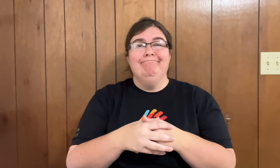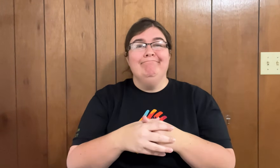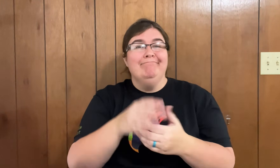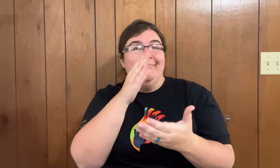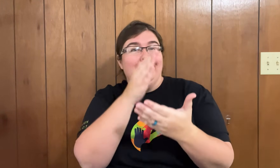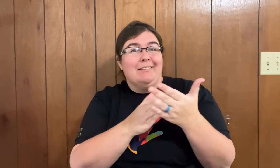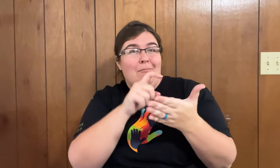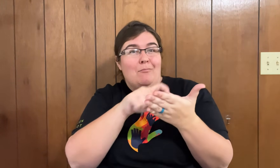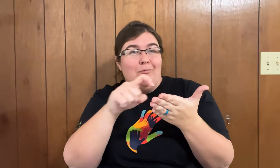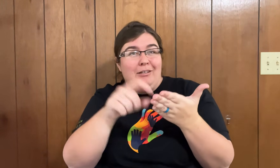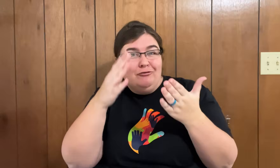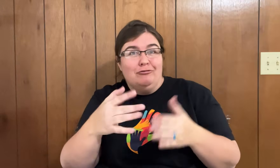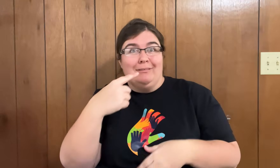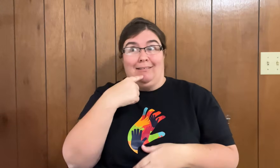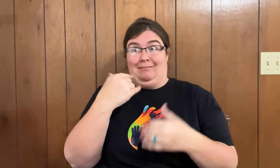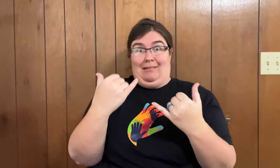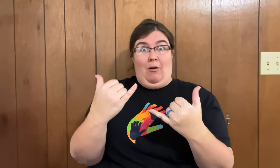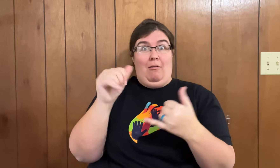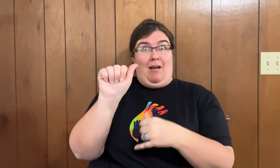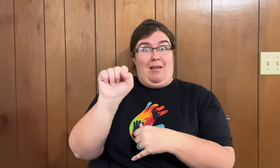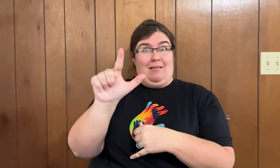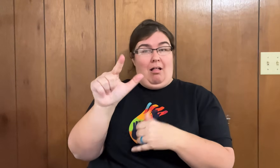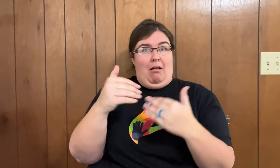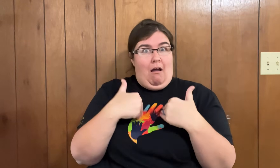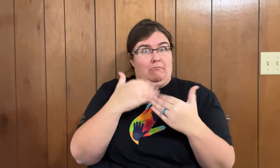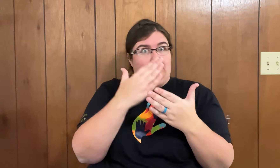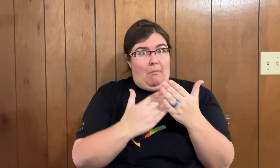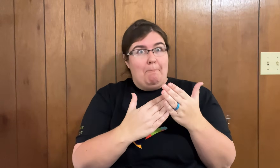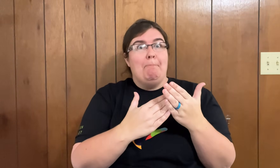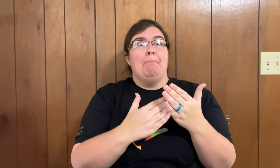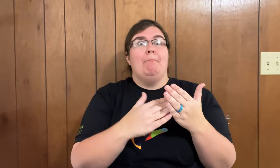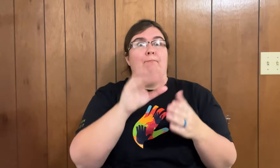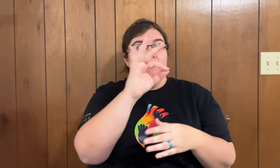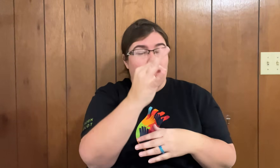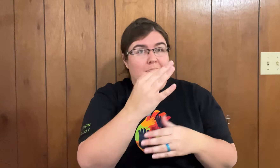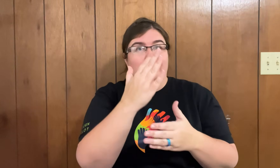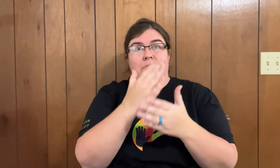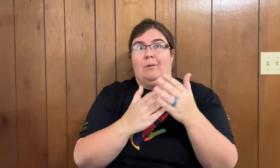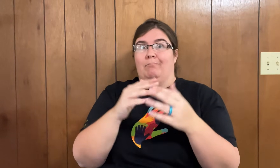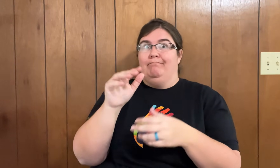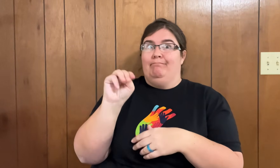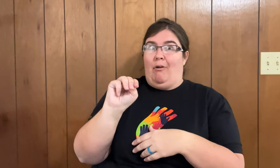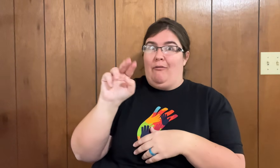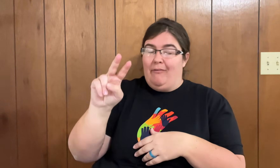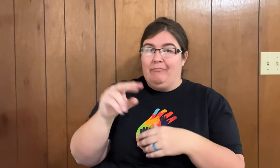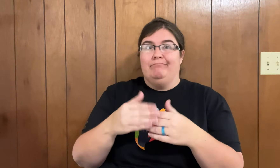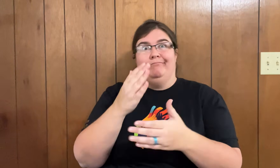Though some researchers say that modern ASL has some French Sign Language signs,